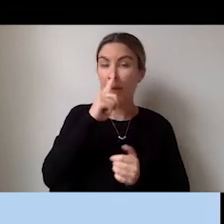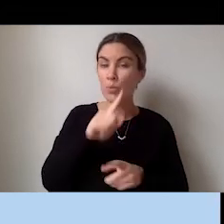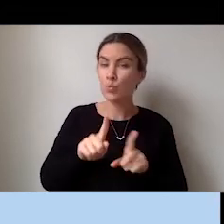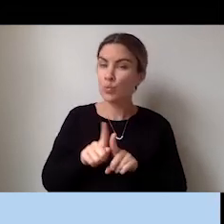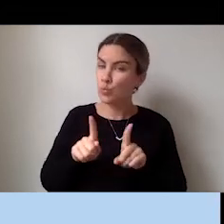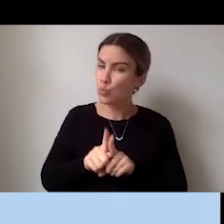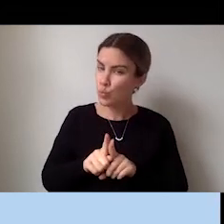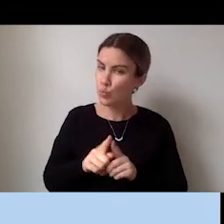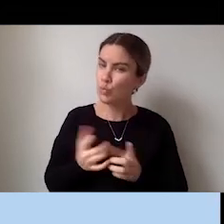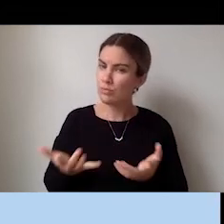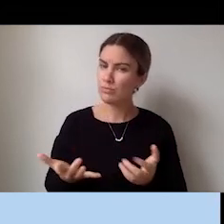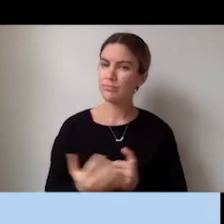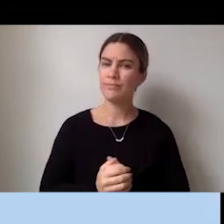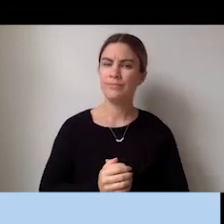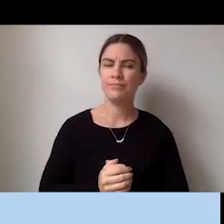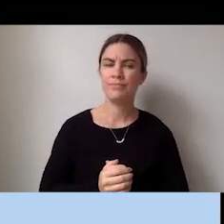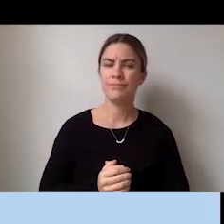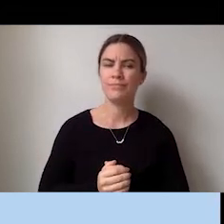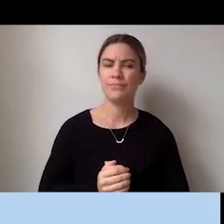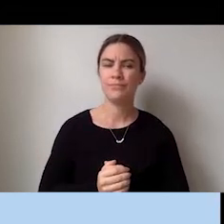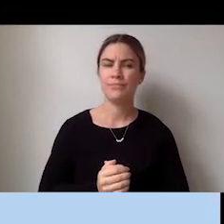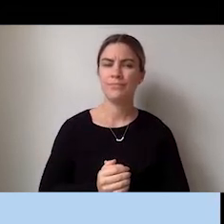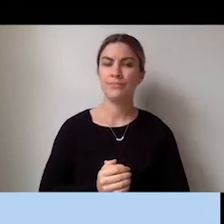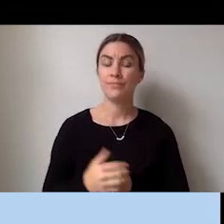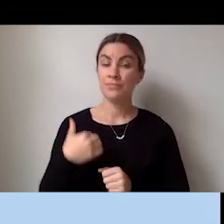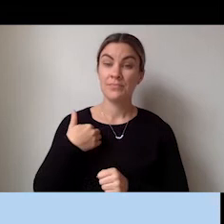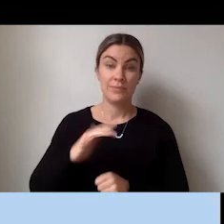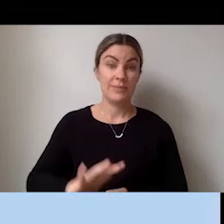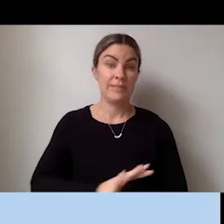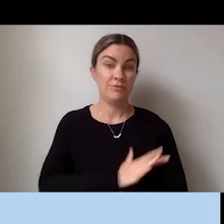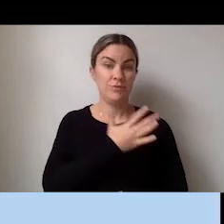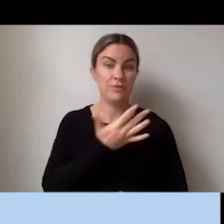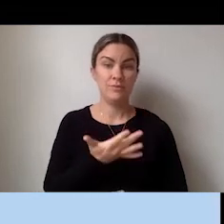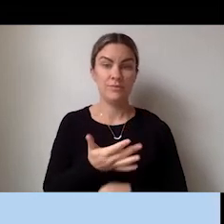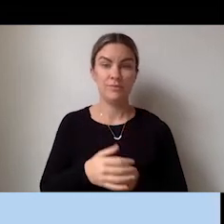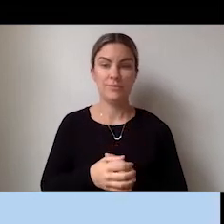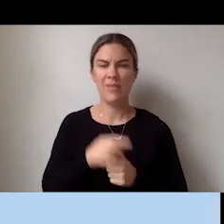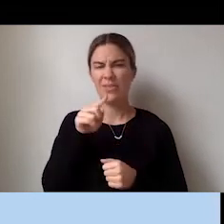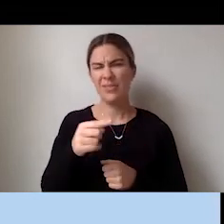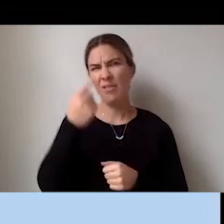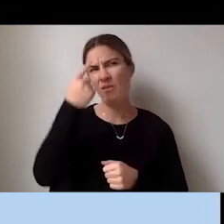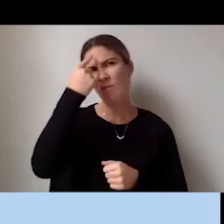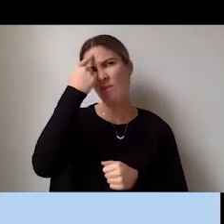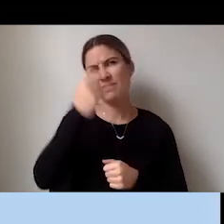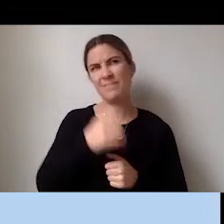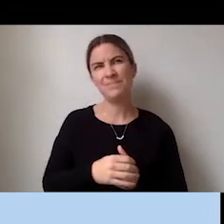Or that I have contact with? I'm really interested in this idea of what do we want to keep.